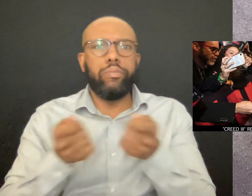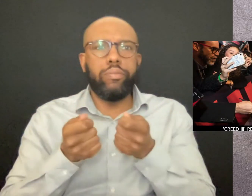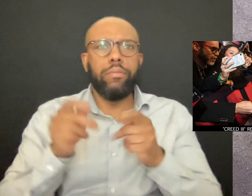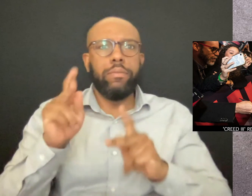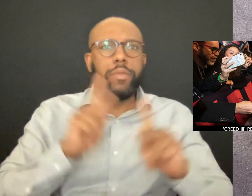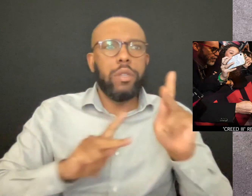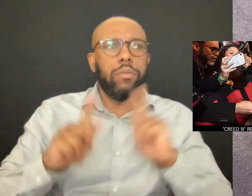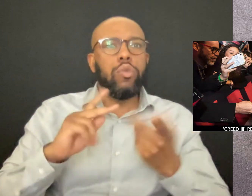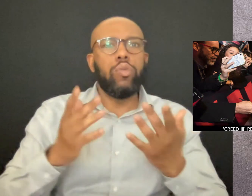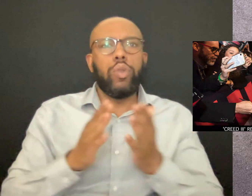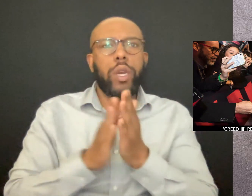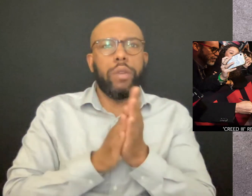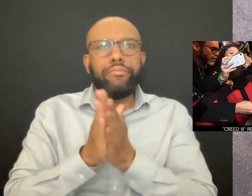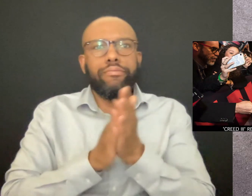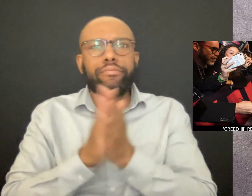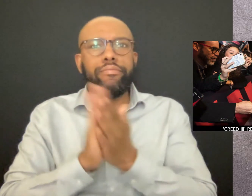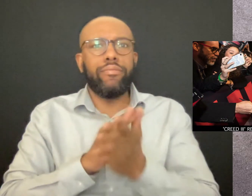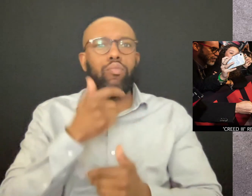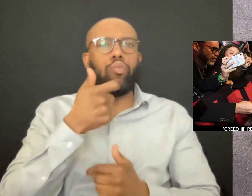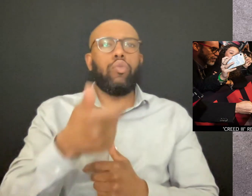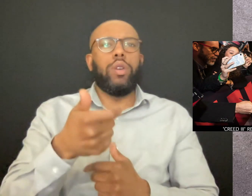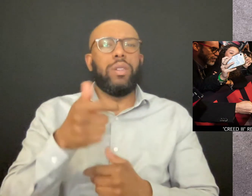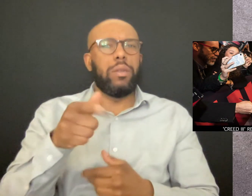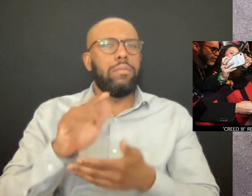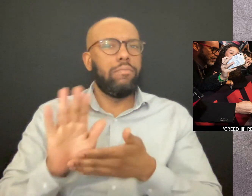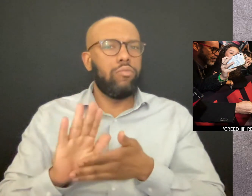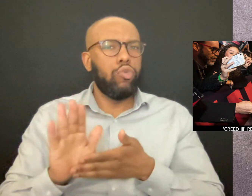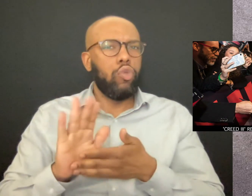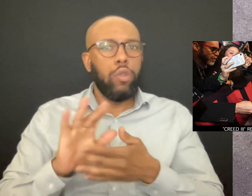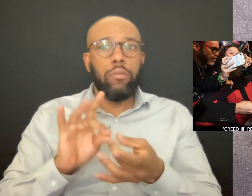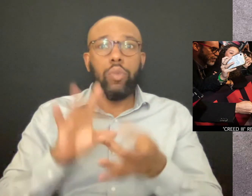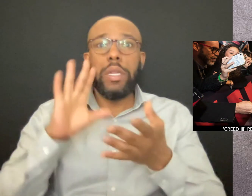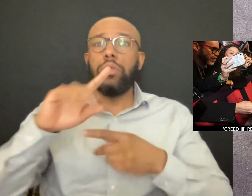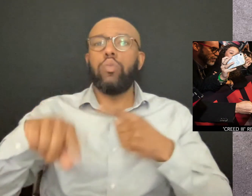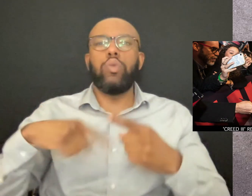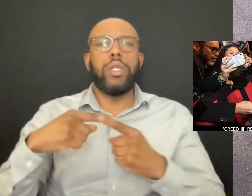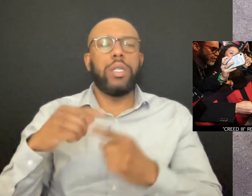people excited about the movie's debut in theaters on March 3